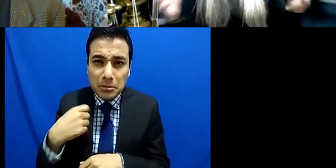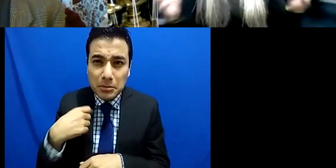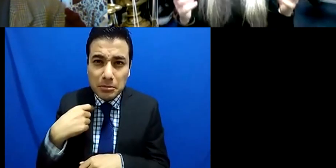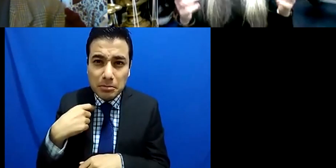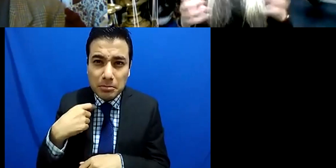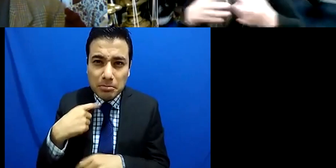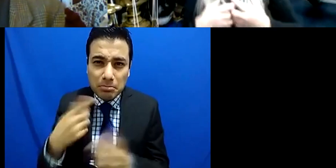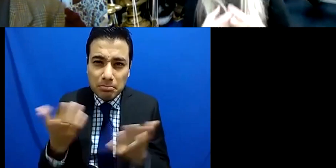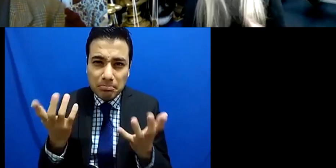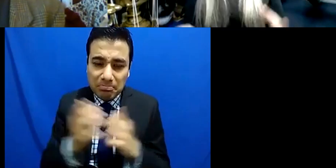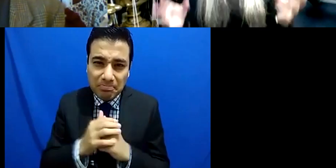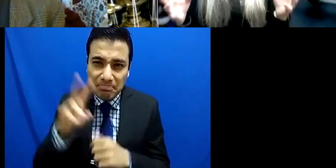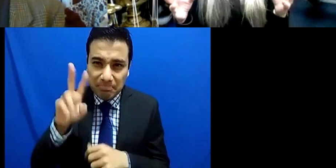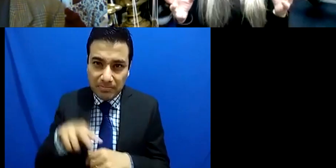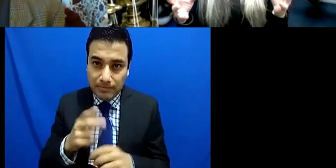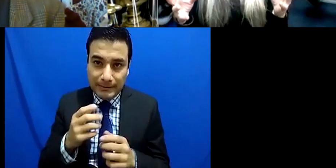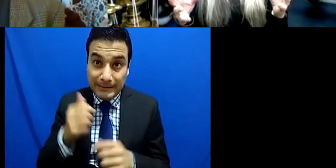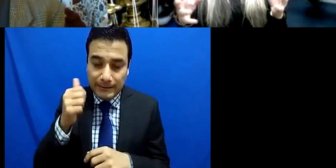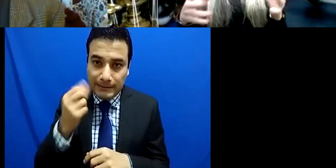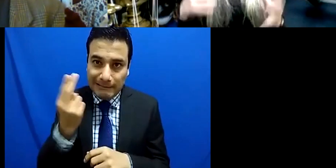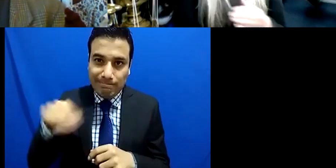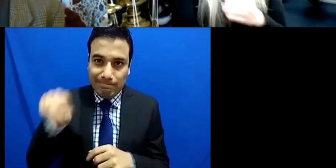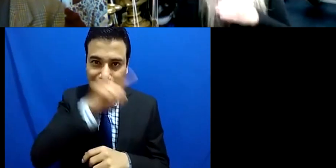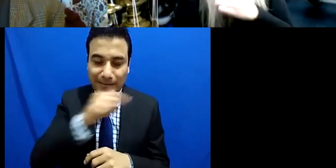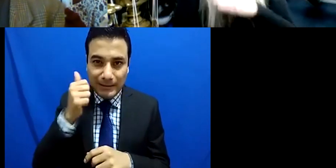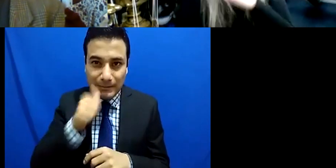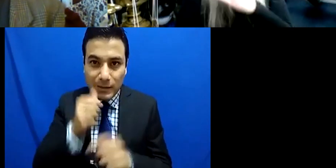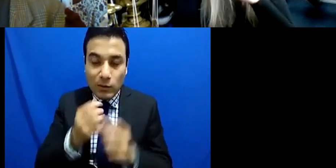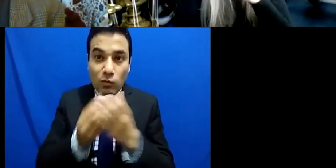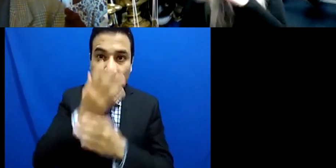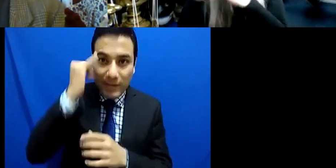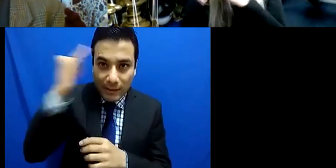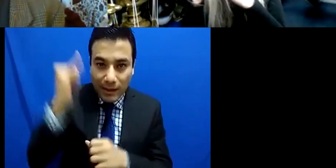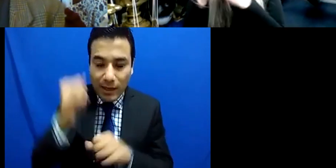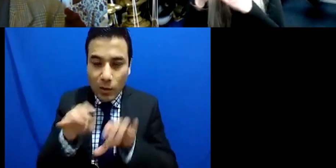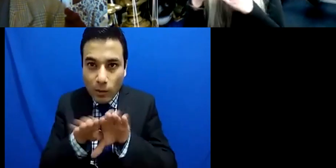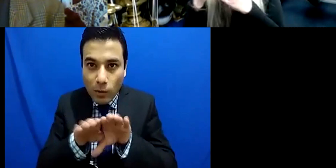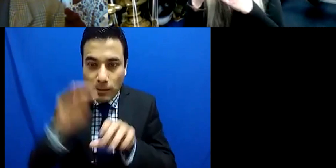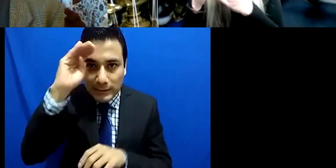this audience or engage with this piece of music and we have often a really short period of time